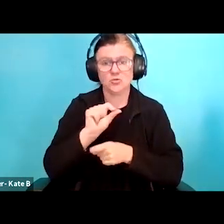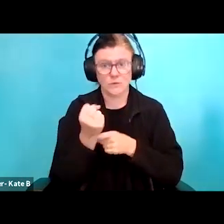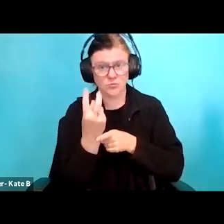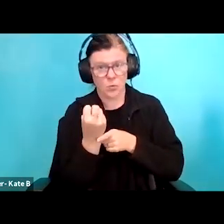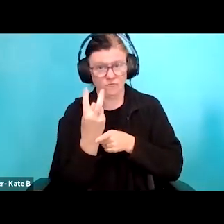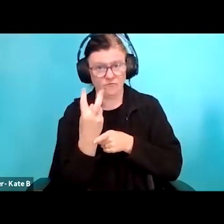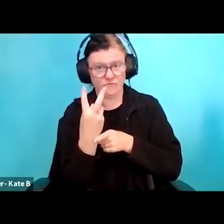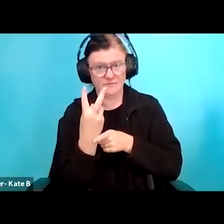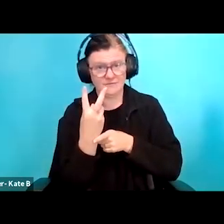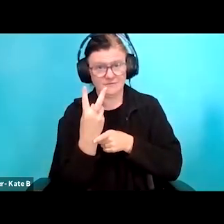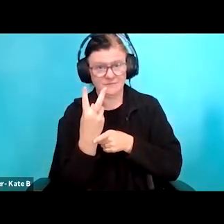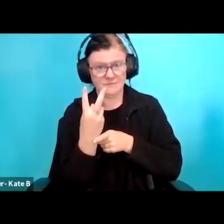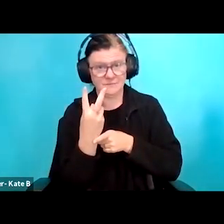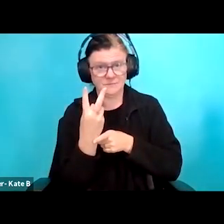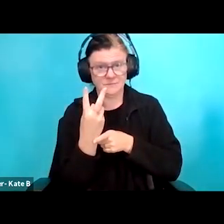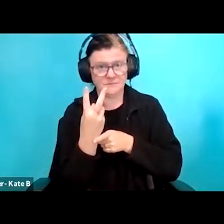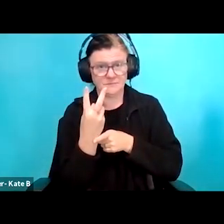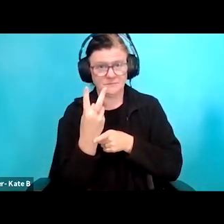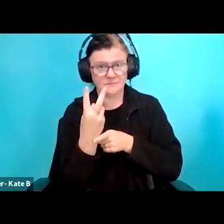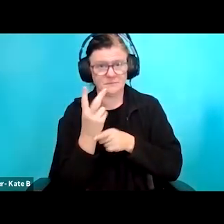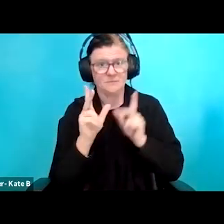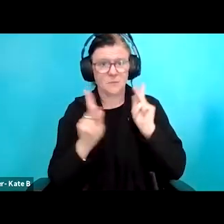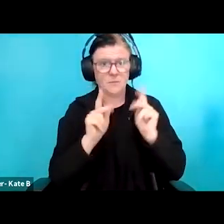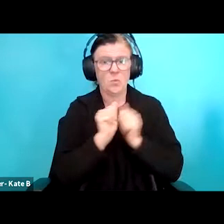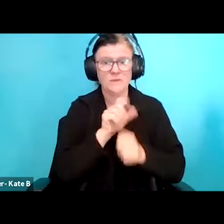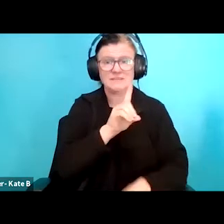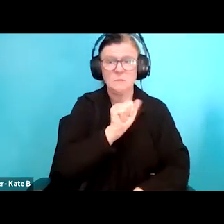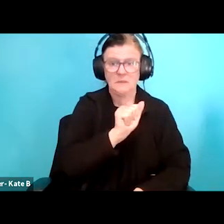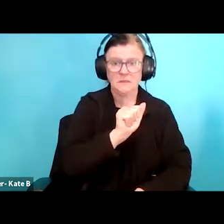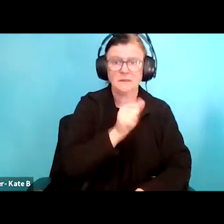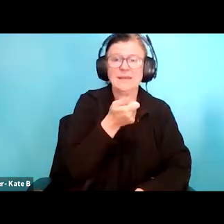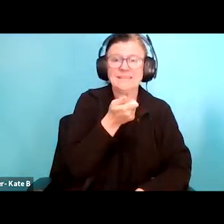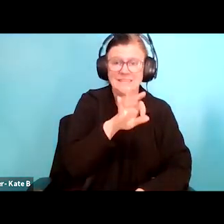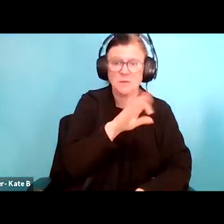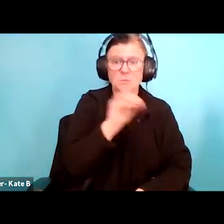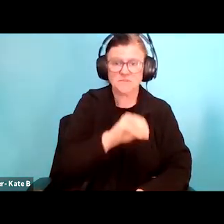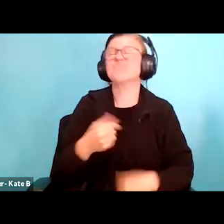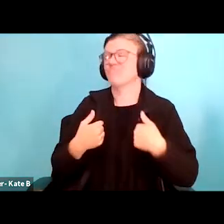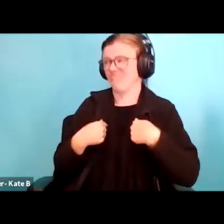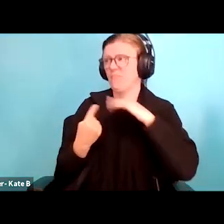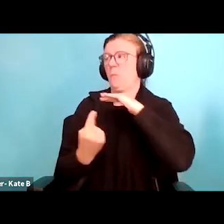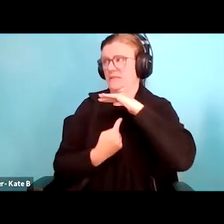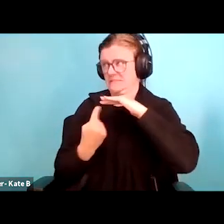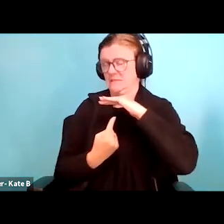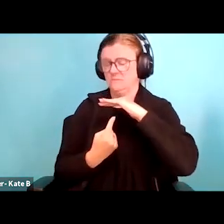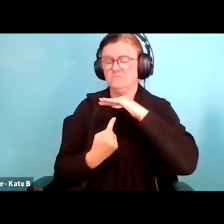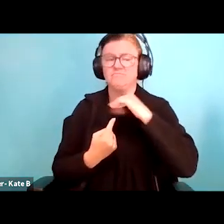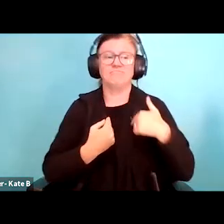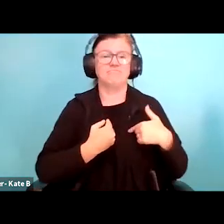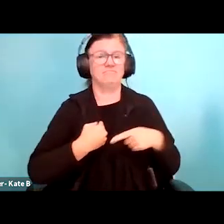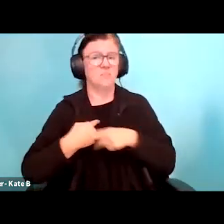roughly 19 of adults with disabilities reported having social isolation compared to only 9.8 of